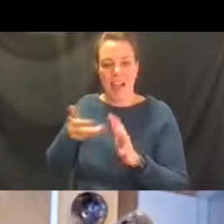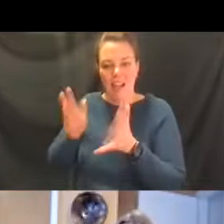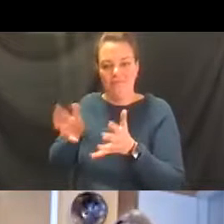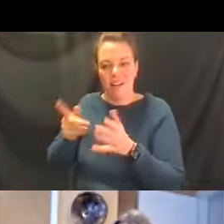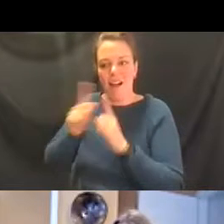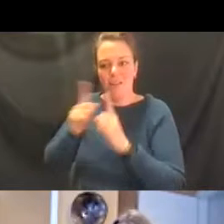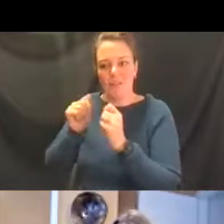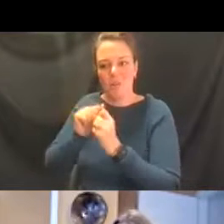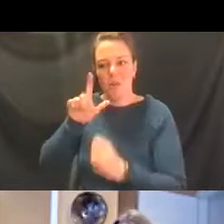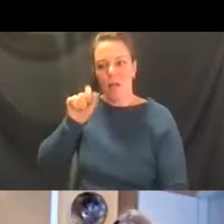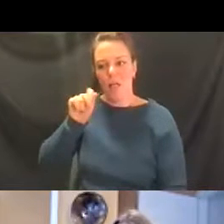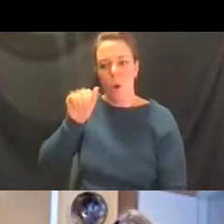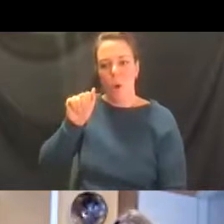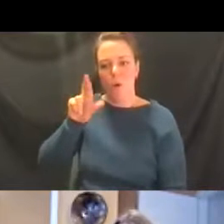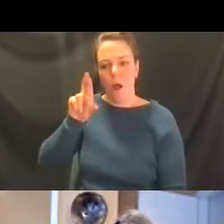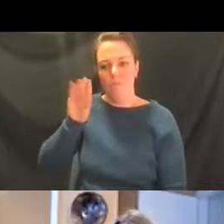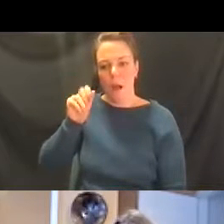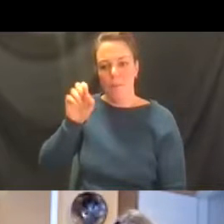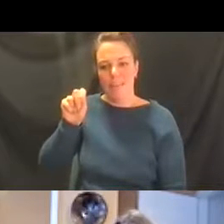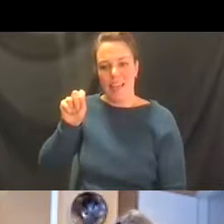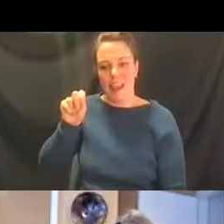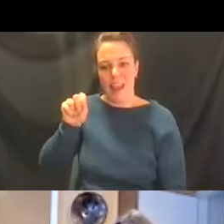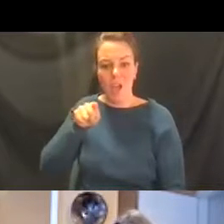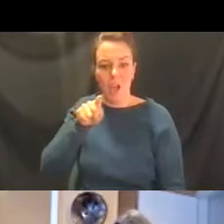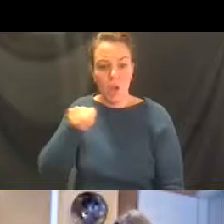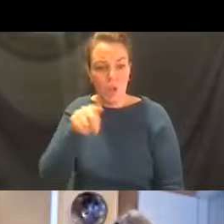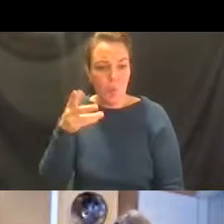you guys have a treasure in your treasure box of resources